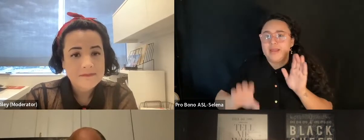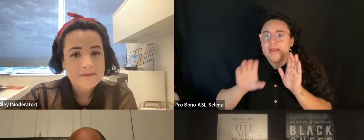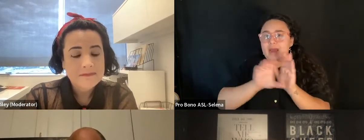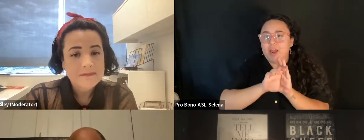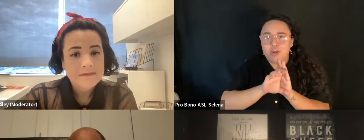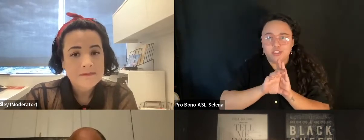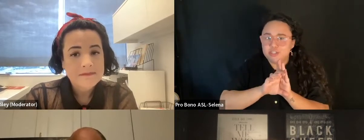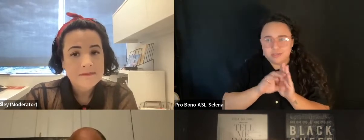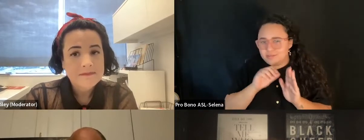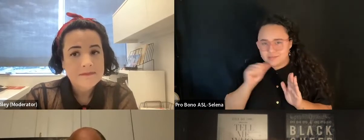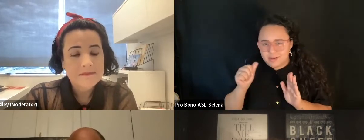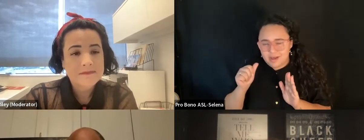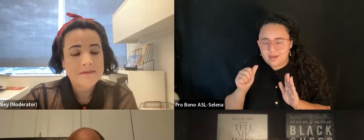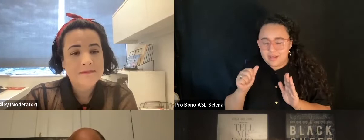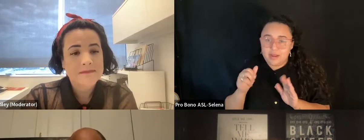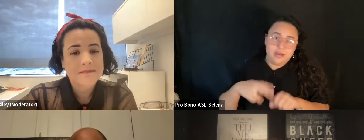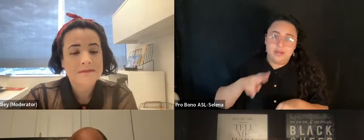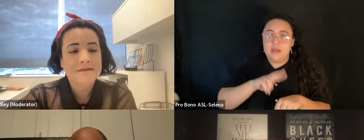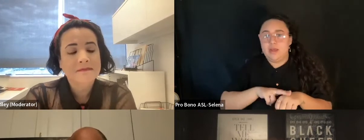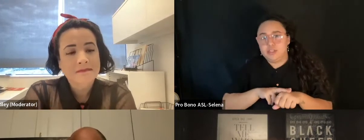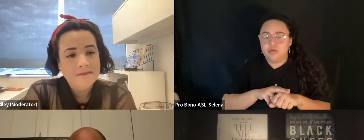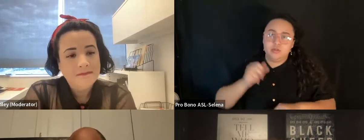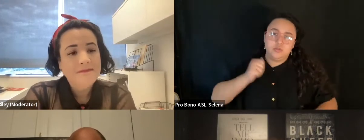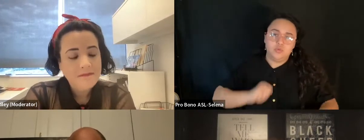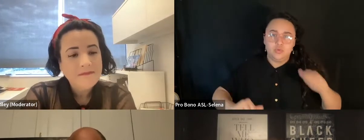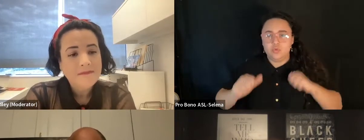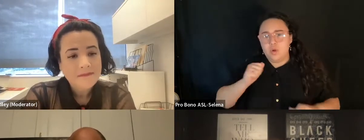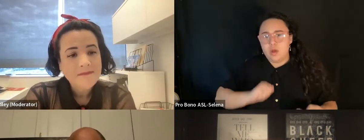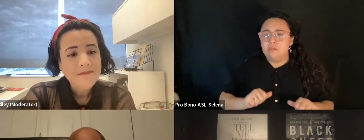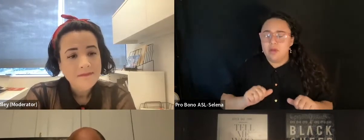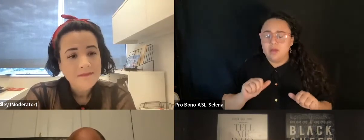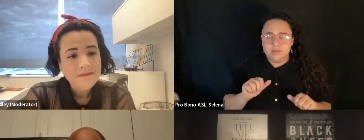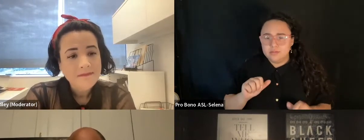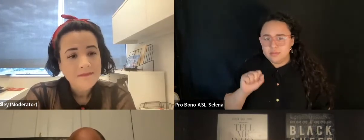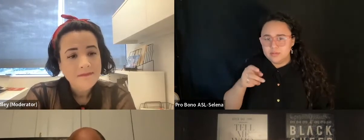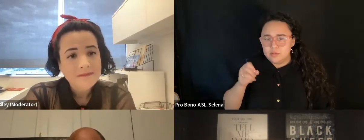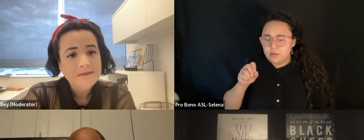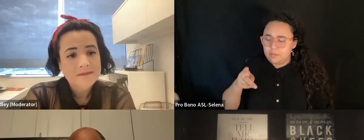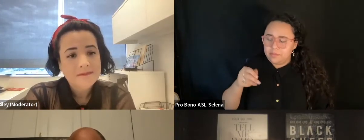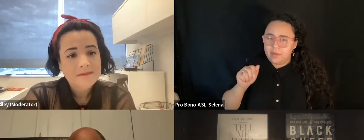Fallible and flawed like all of us, but human beings. So I think on the whole, trying to do the